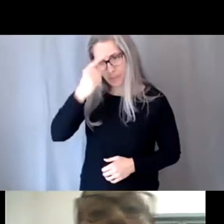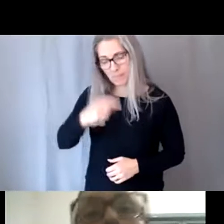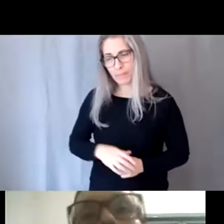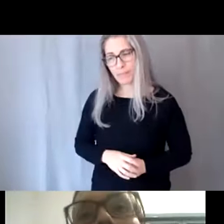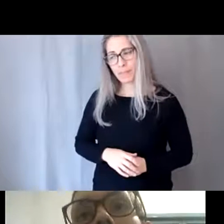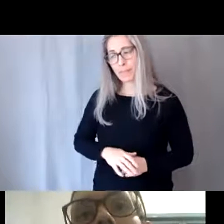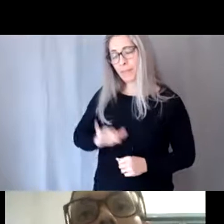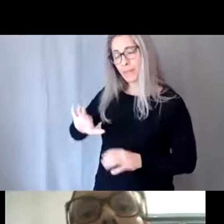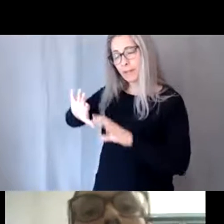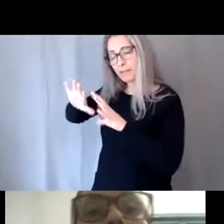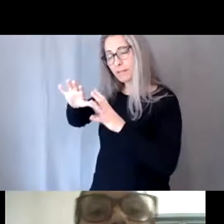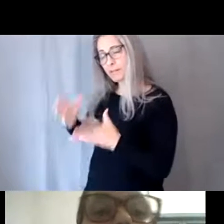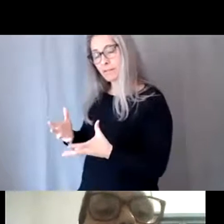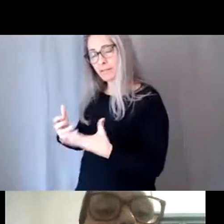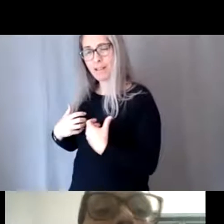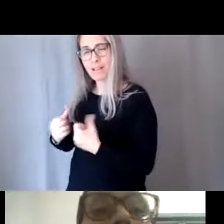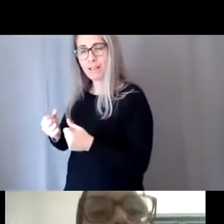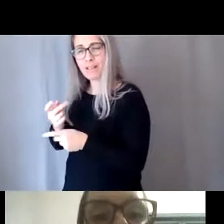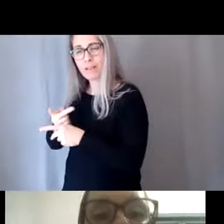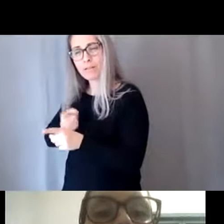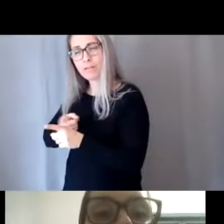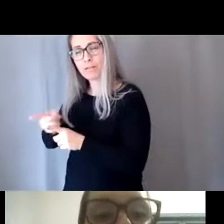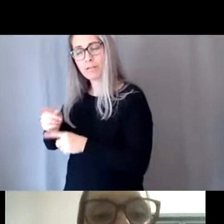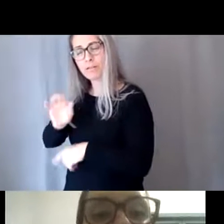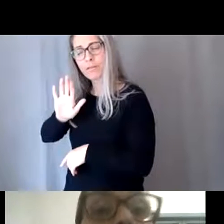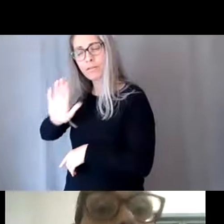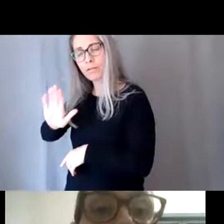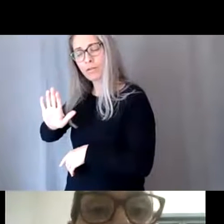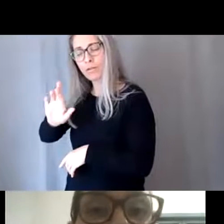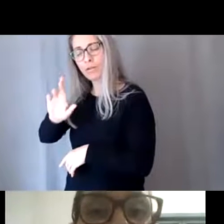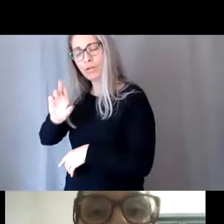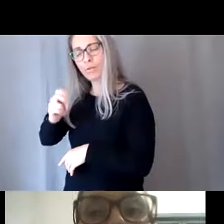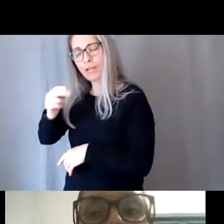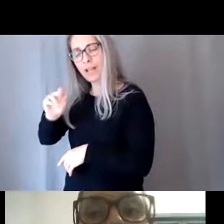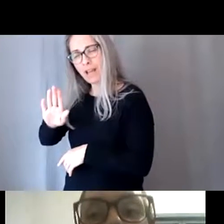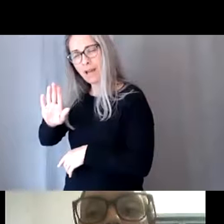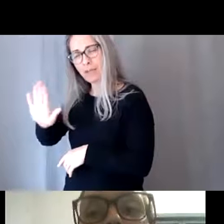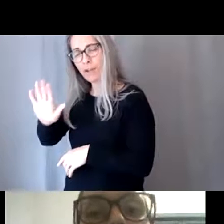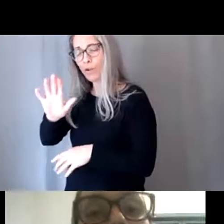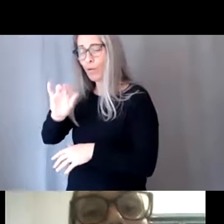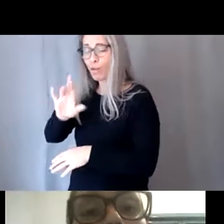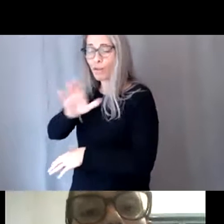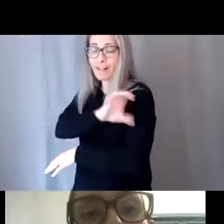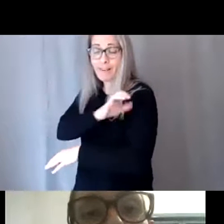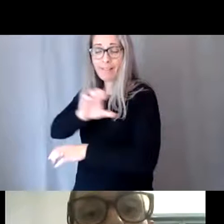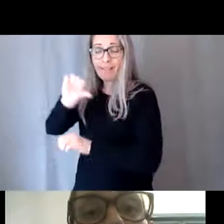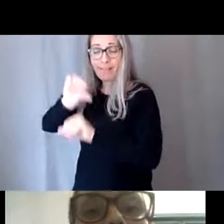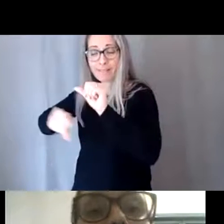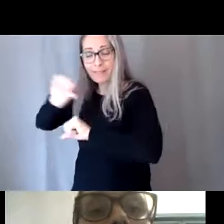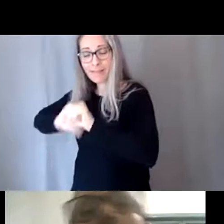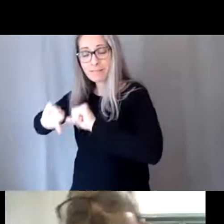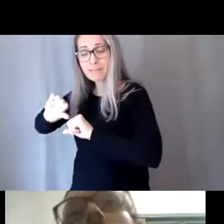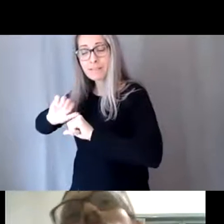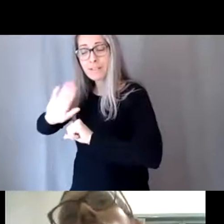or in the side of the clinical sciences or the reputation that